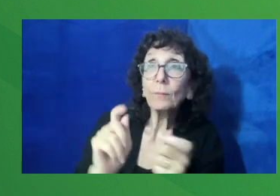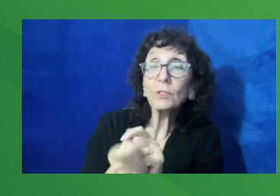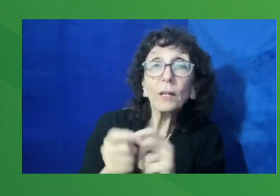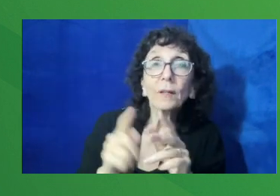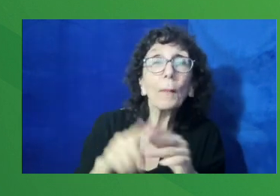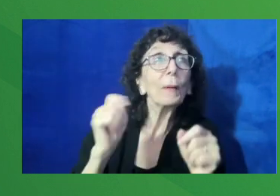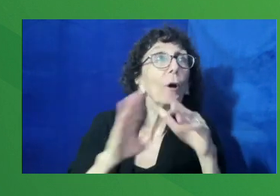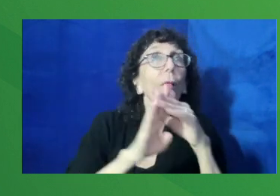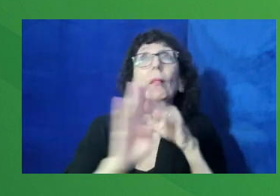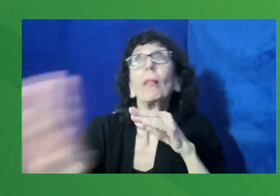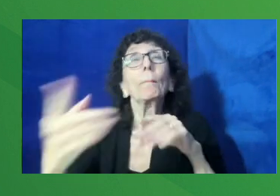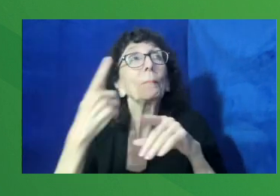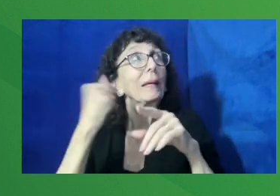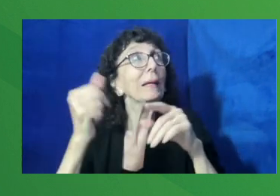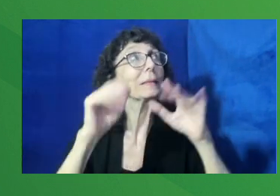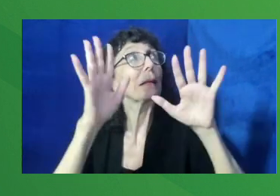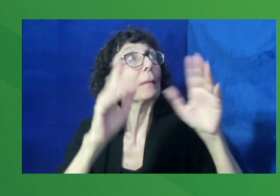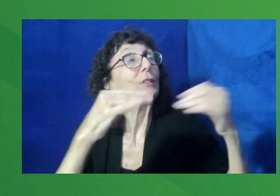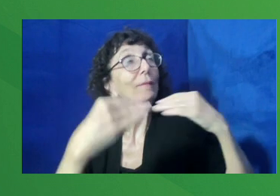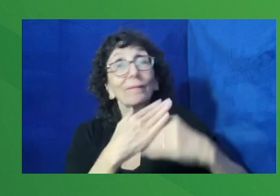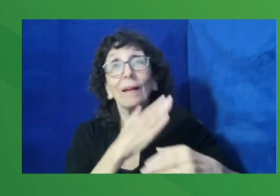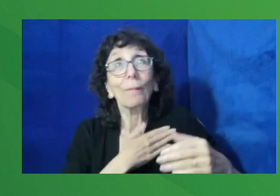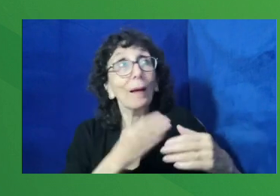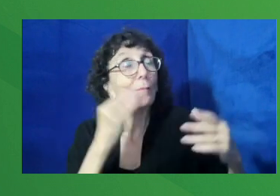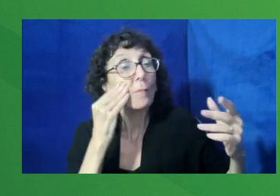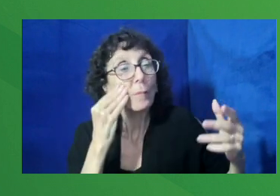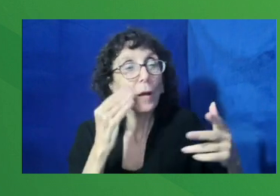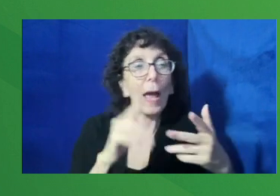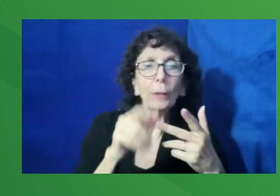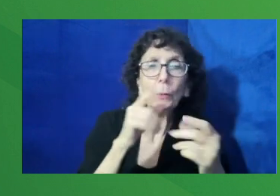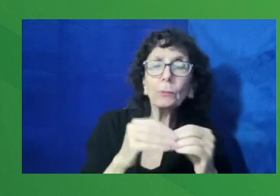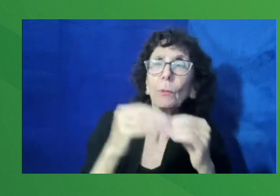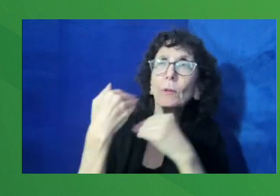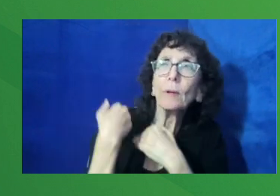more responsible, individuals or governments? And to my final slide.